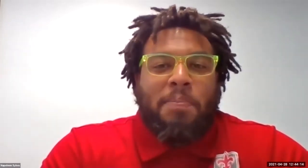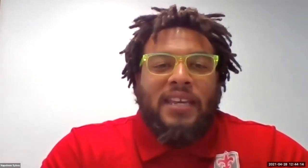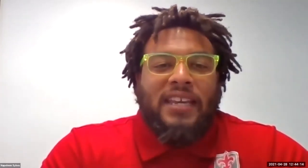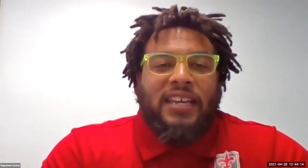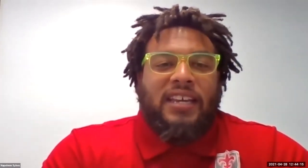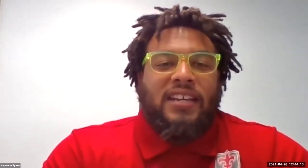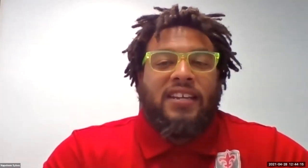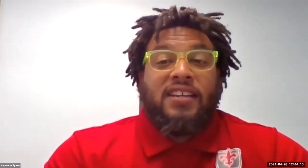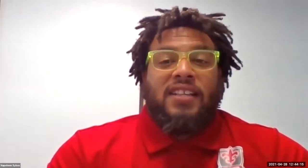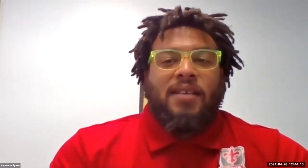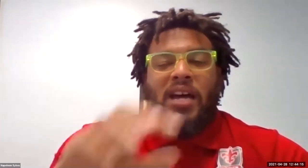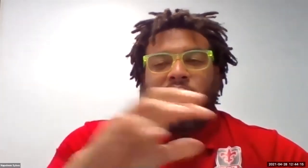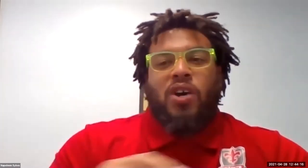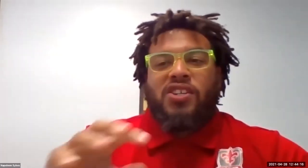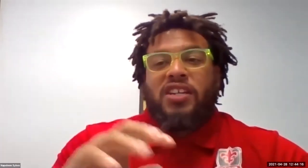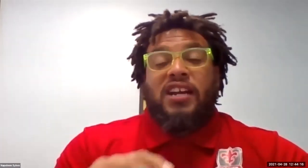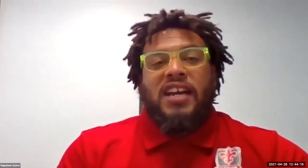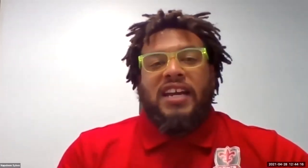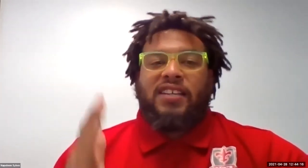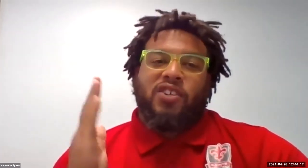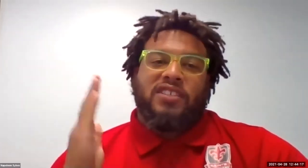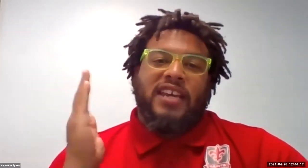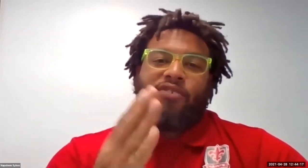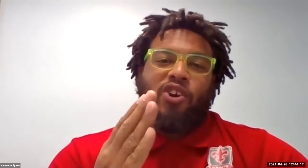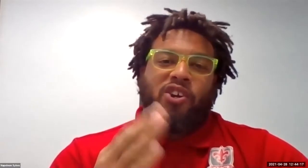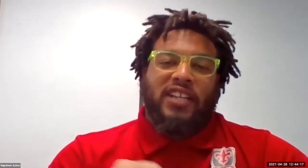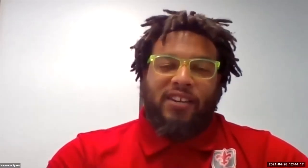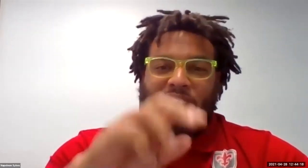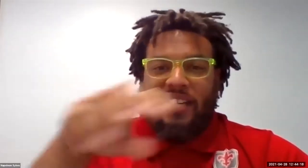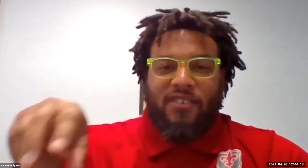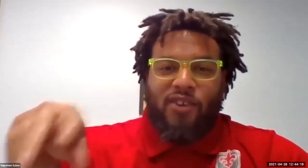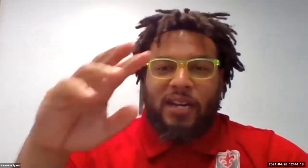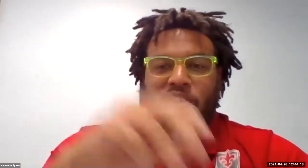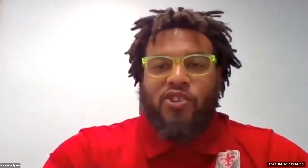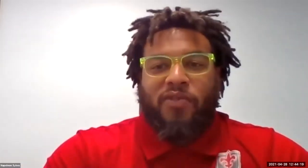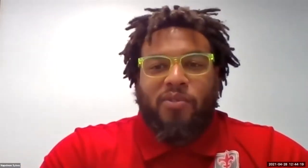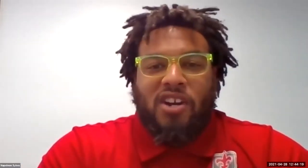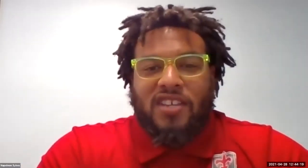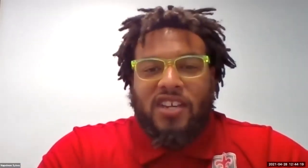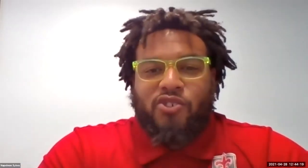We lived in that Mt Washington area. Went to church at St Francis. I played club soccer.